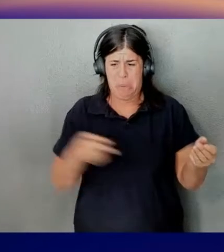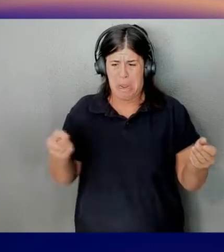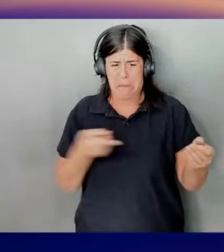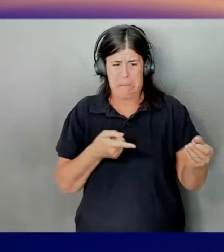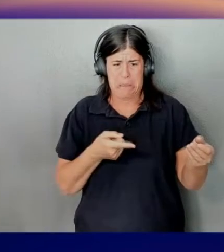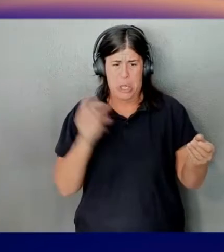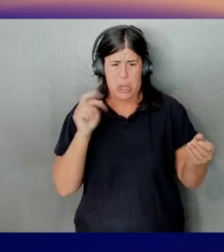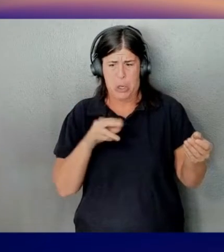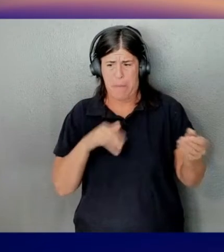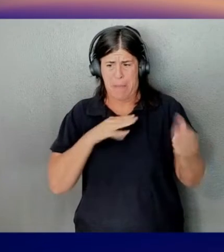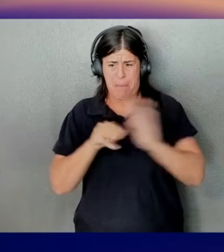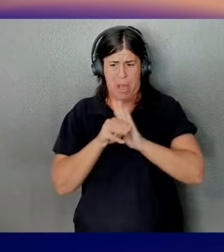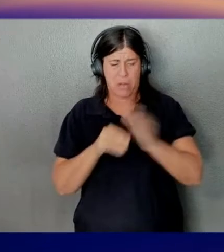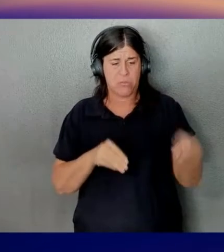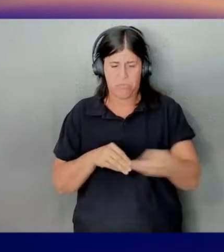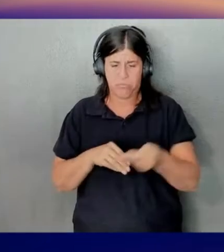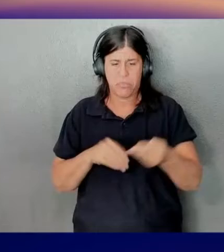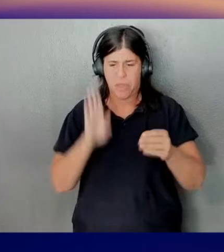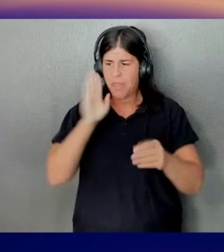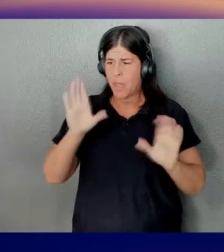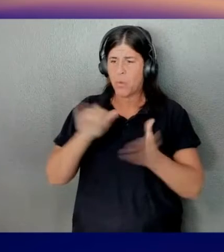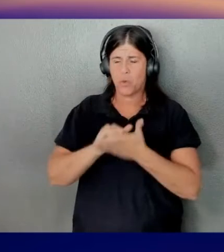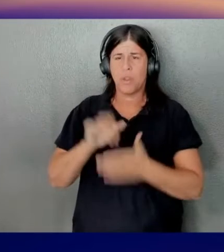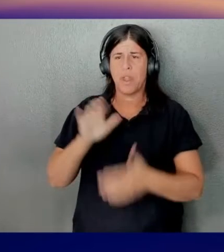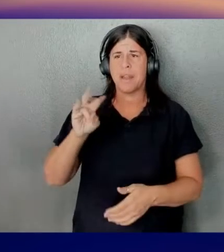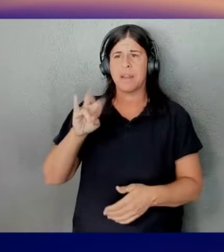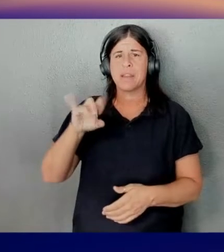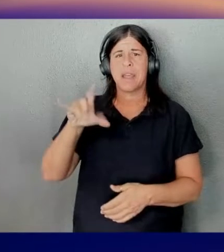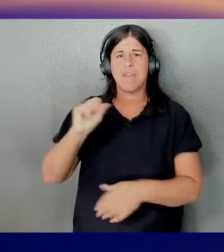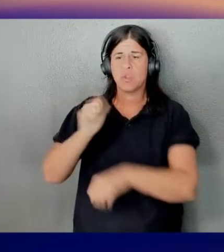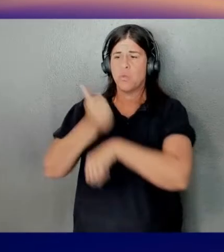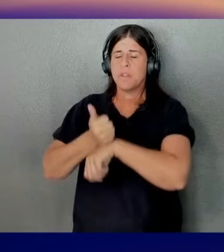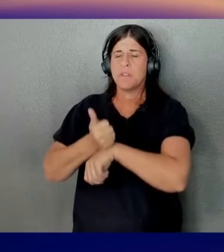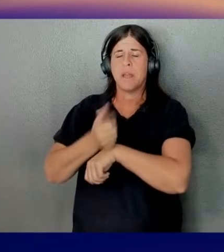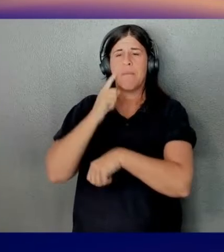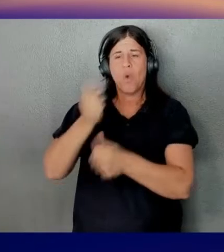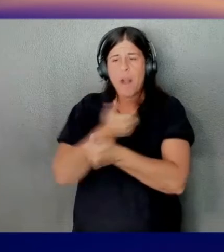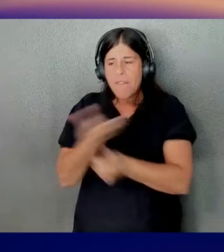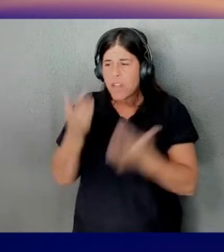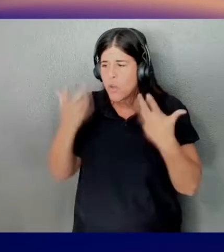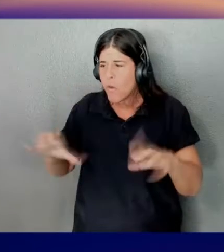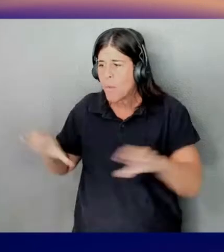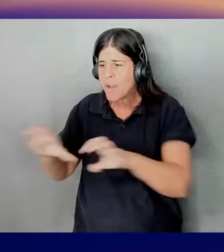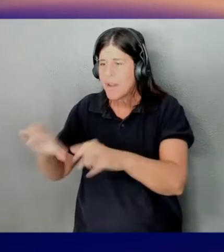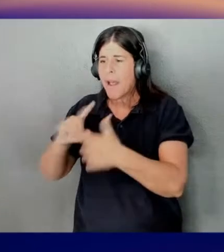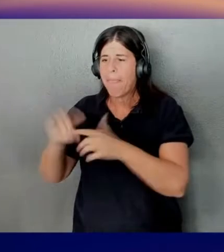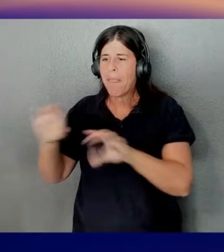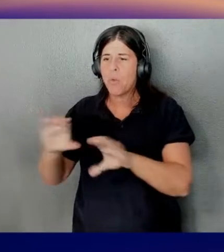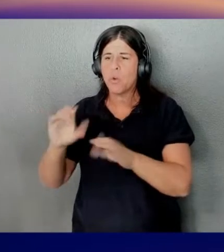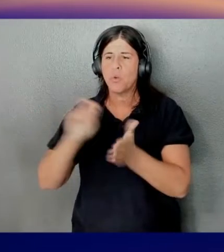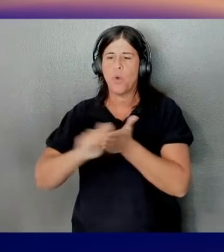You can do that. And Canvas will generate every, for everything you've done it will generate a notebook with all the code.